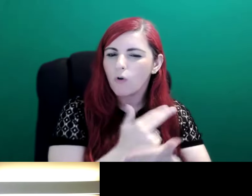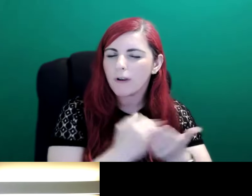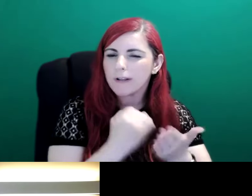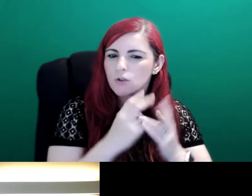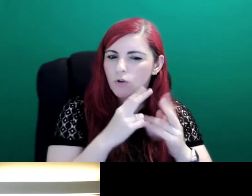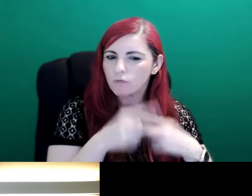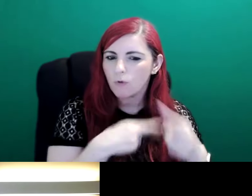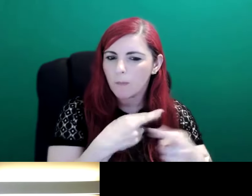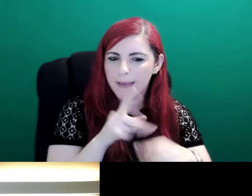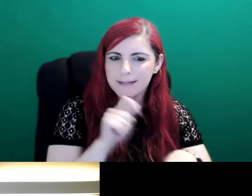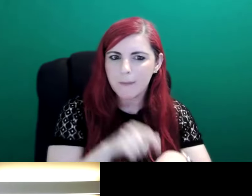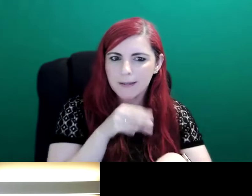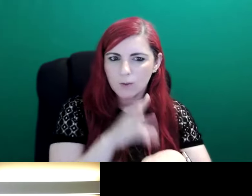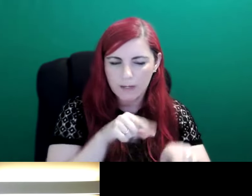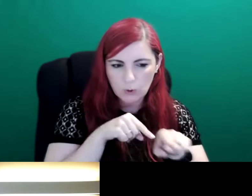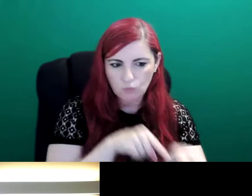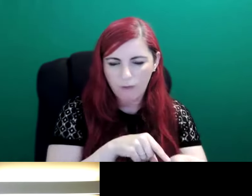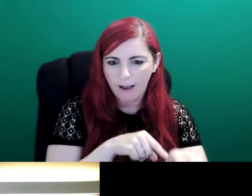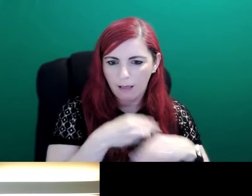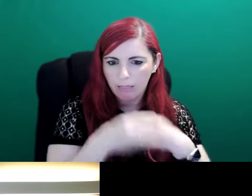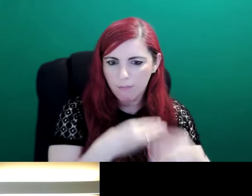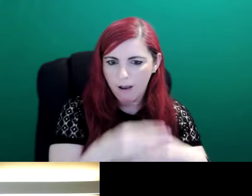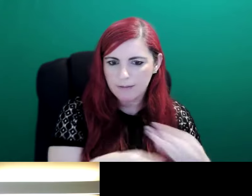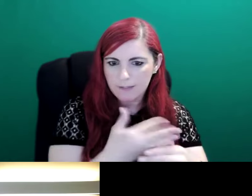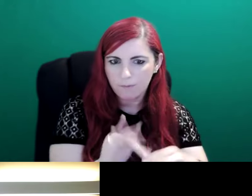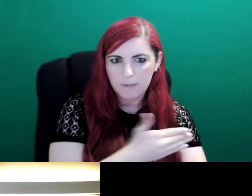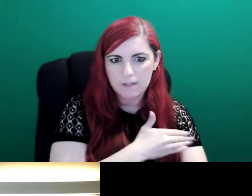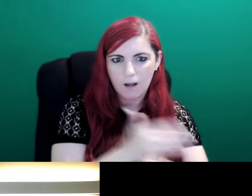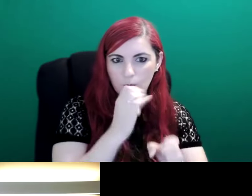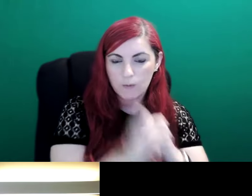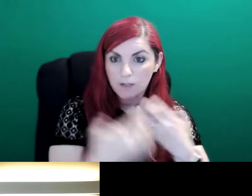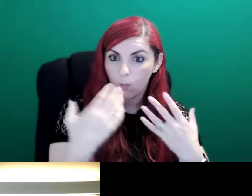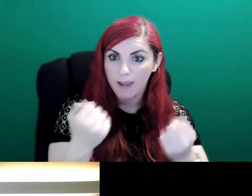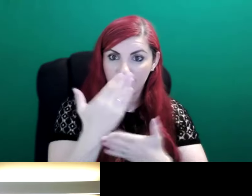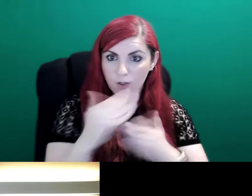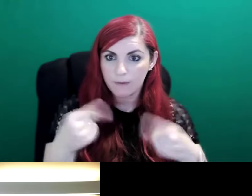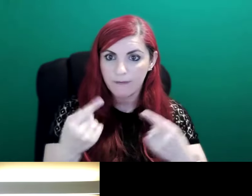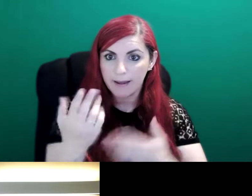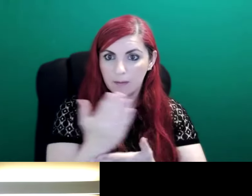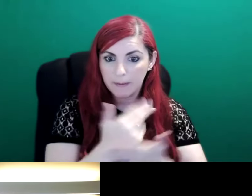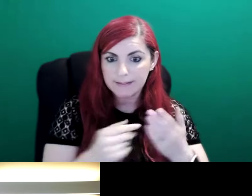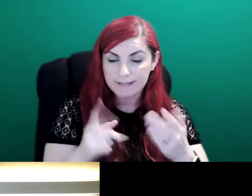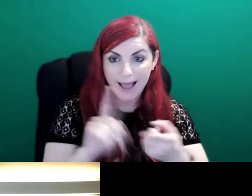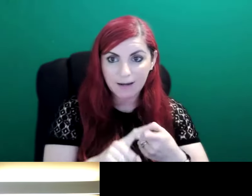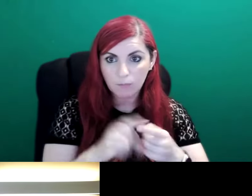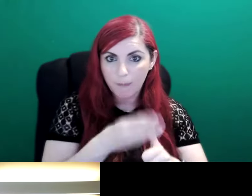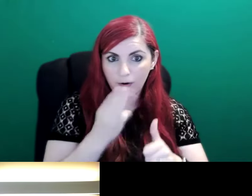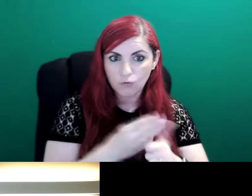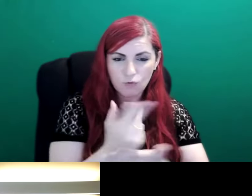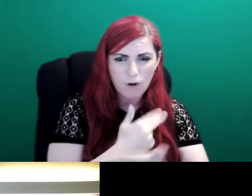track their process from beginning to end. We have some of the final paintings and the preparatory drawings, of which there are many. There are also some in the